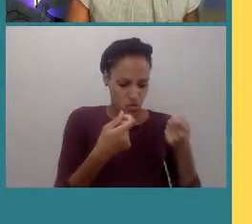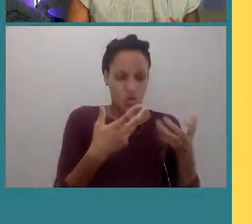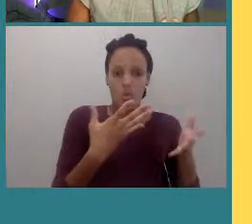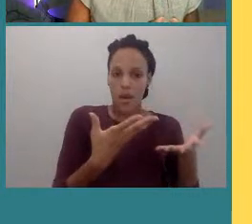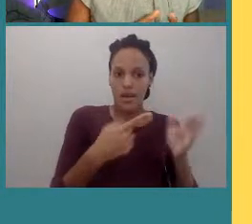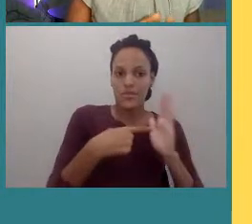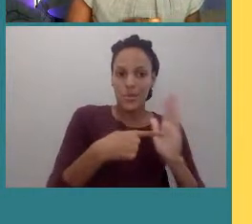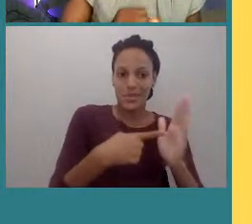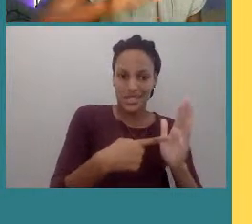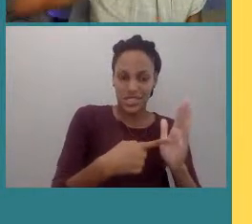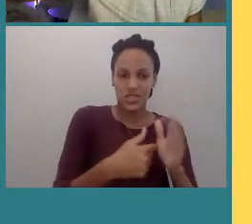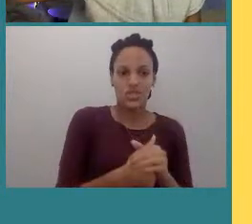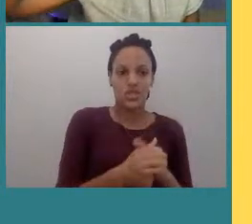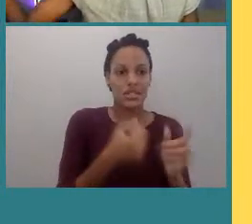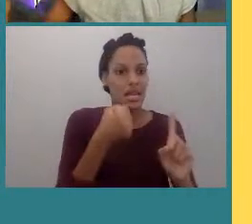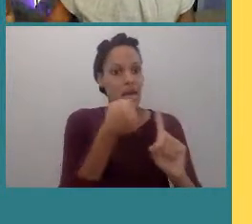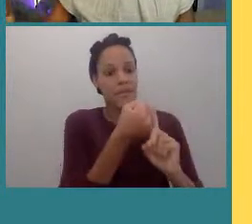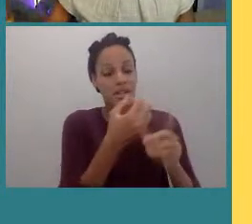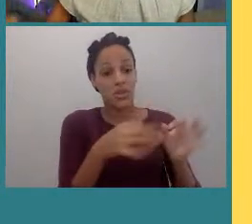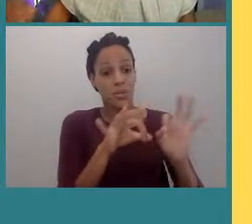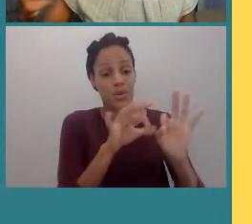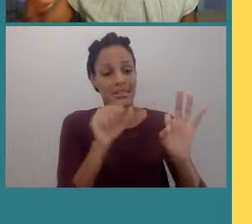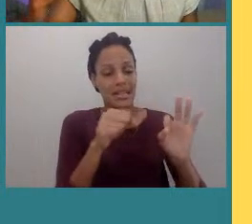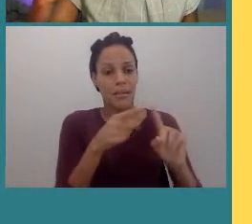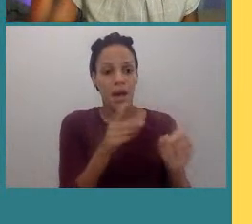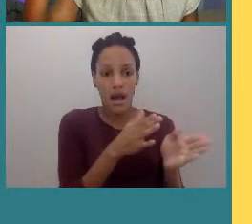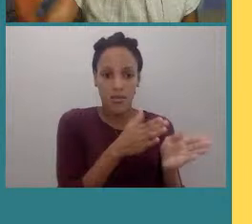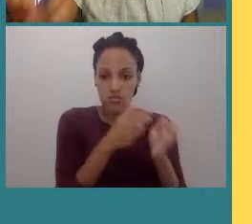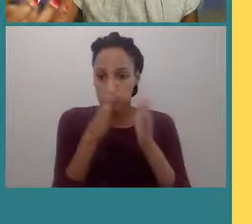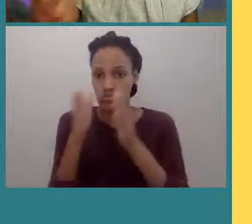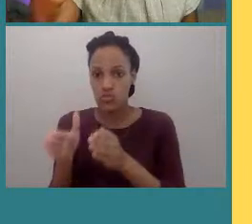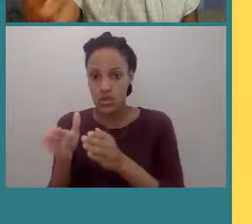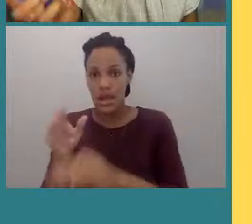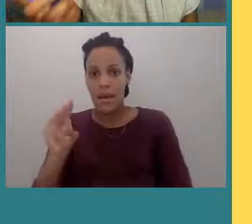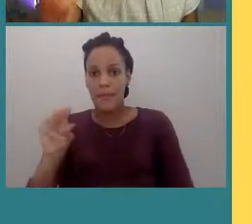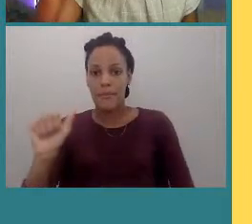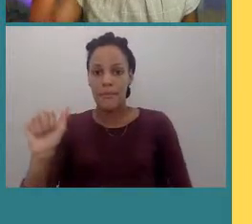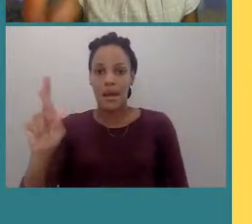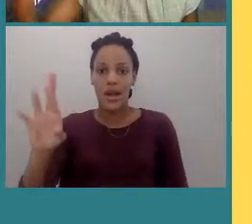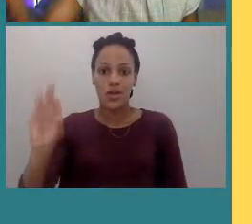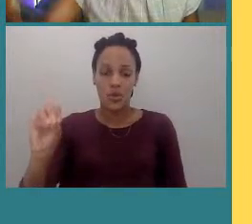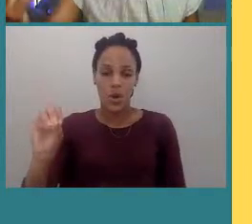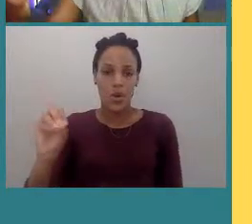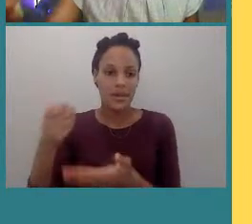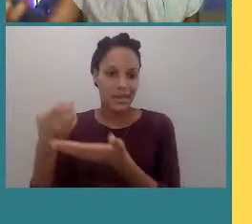and it is important. To moving to the other side of the macroeconomics, thinking on a